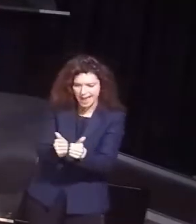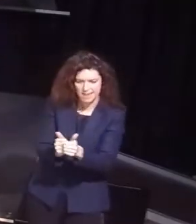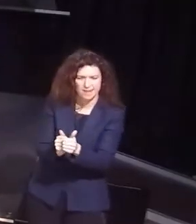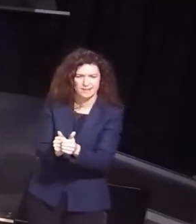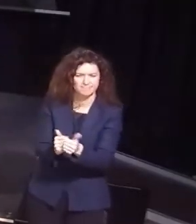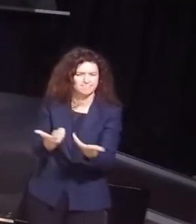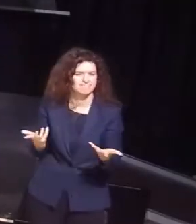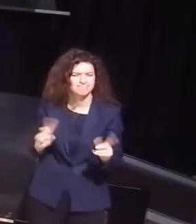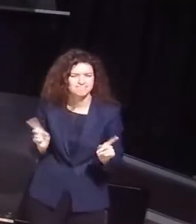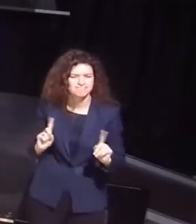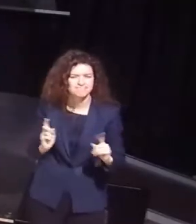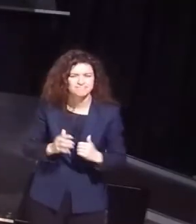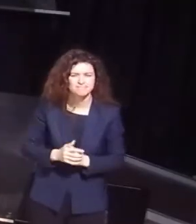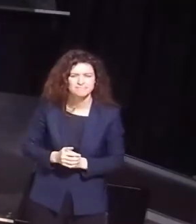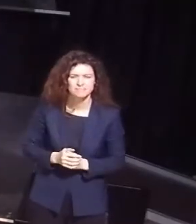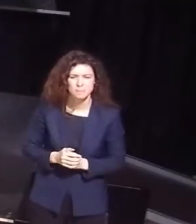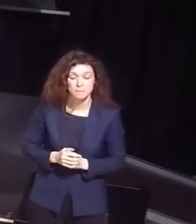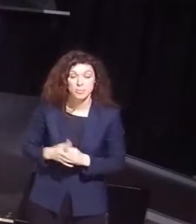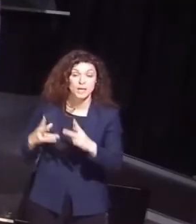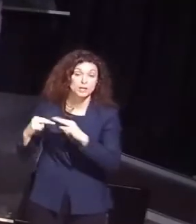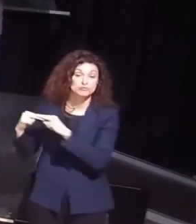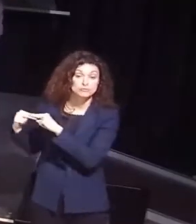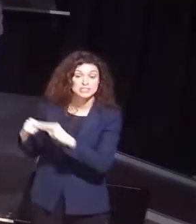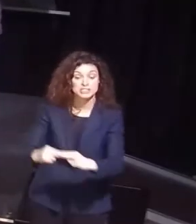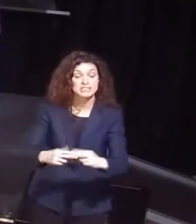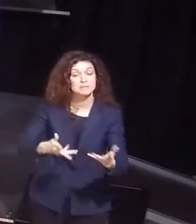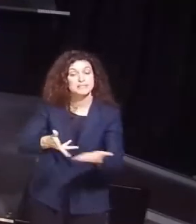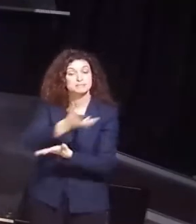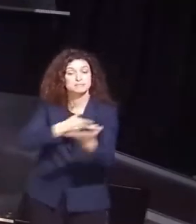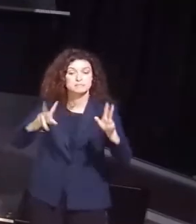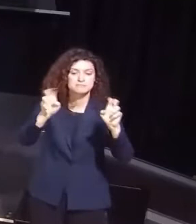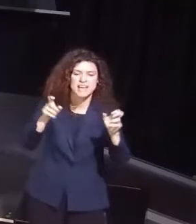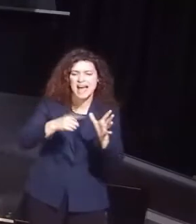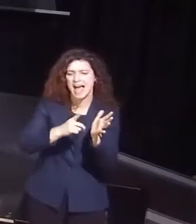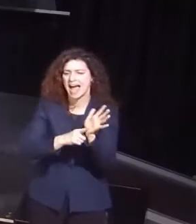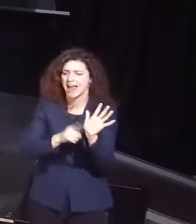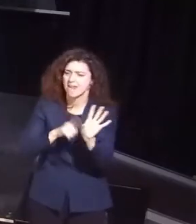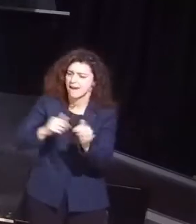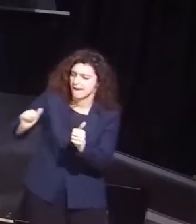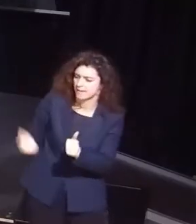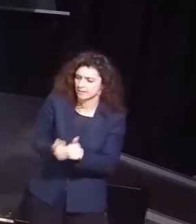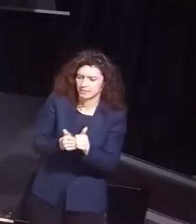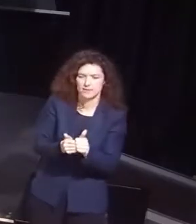Well, I think traditionally, we've thought of allies as advocates.